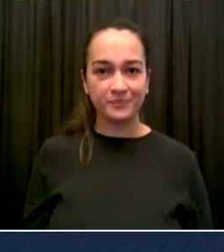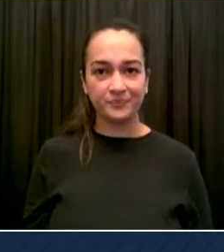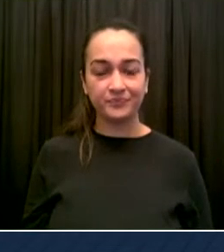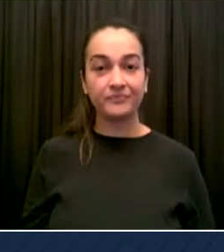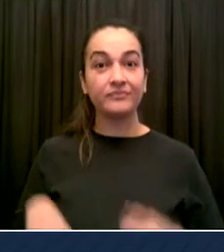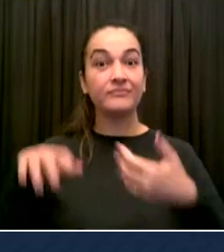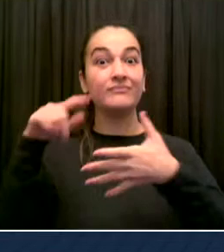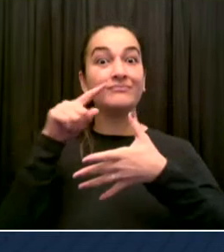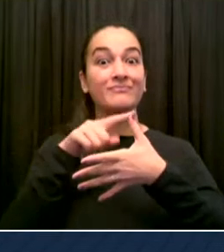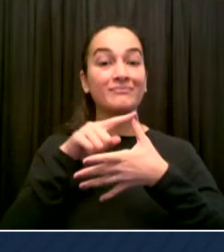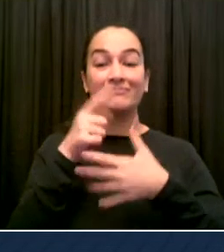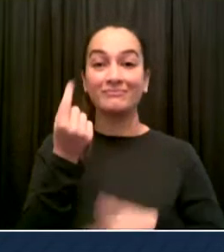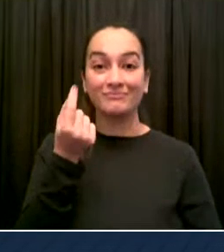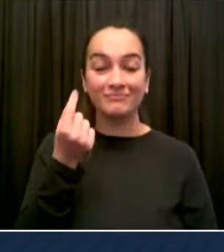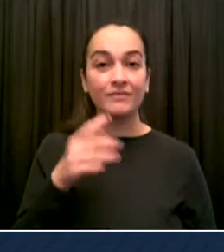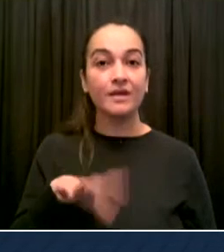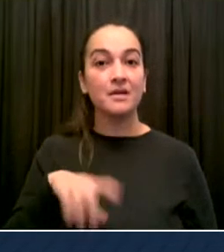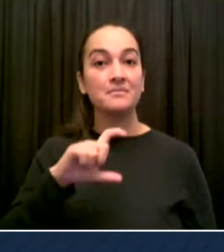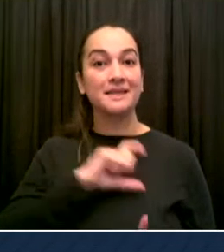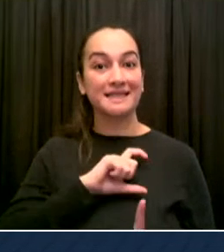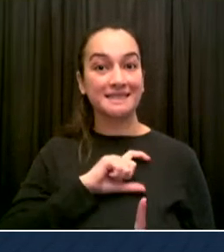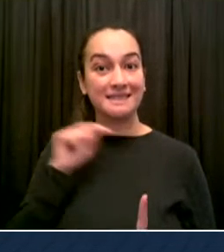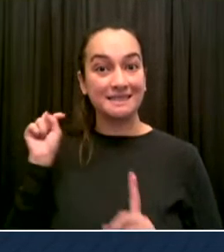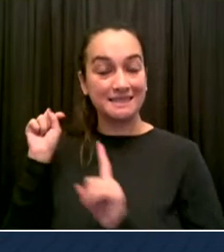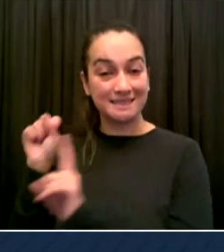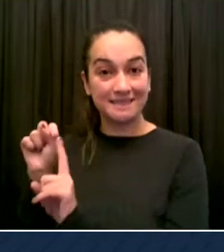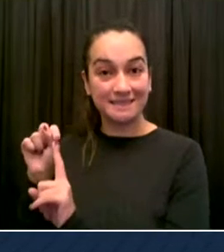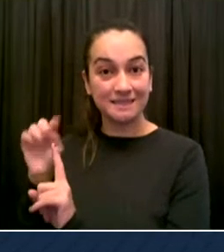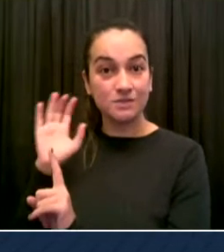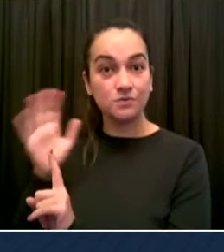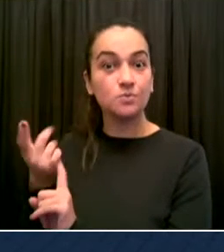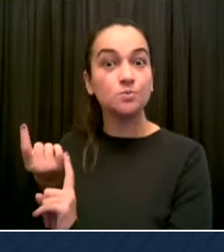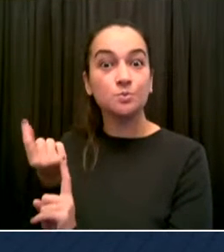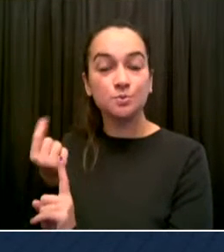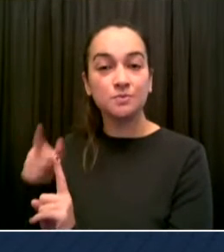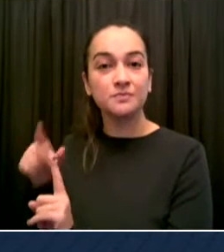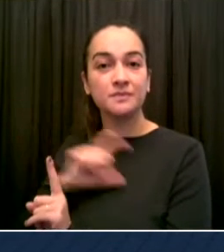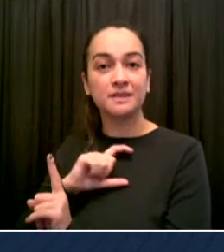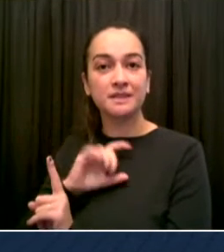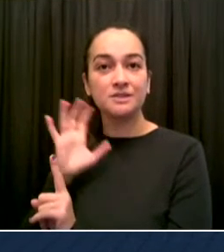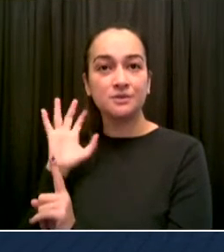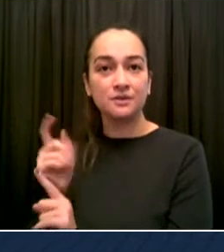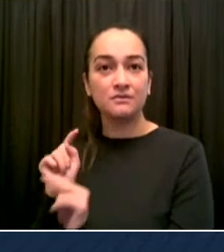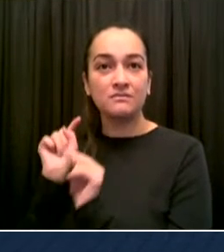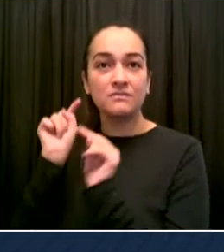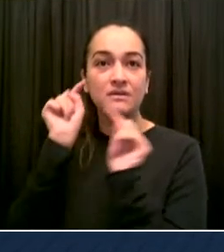DIFFERENTLY.